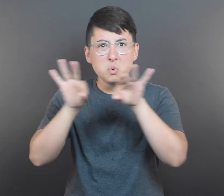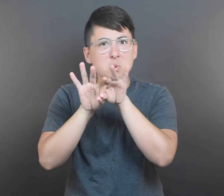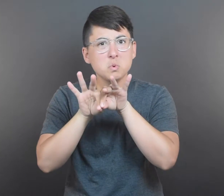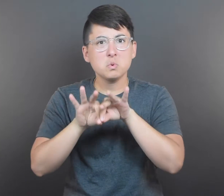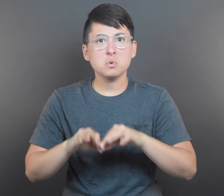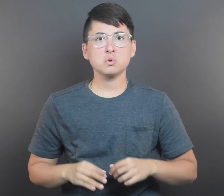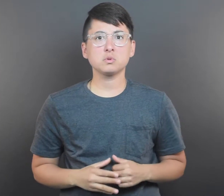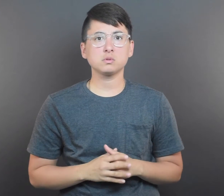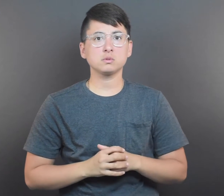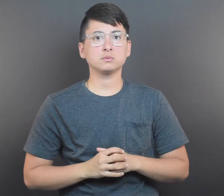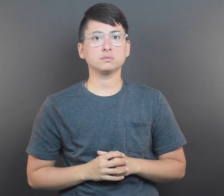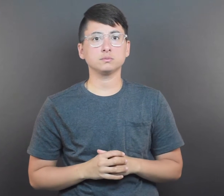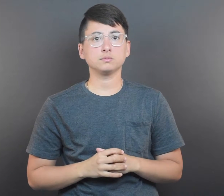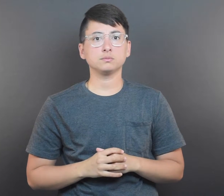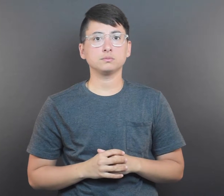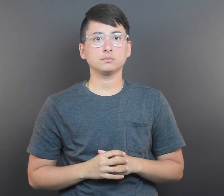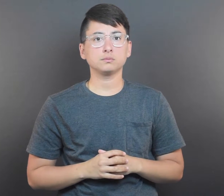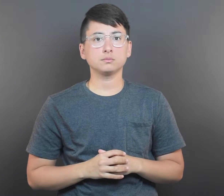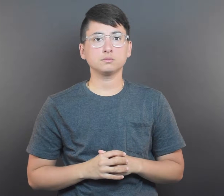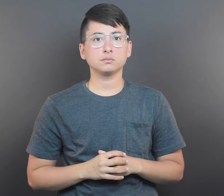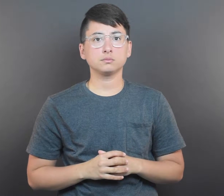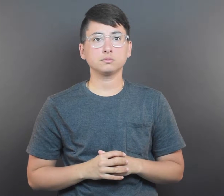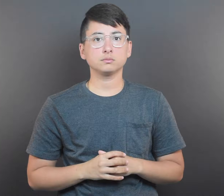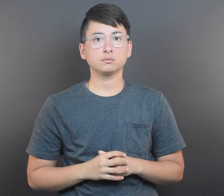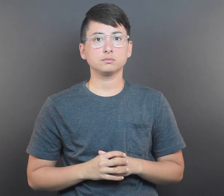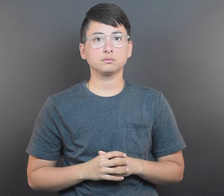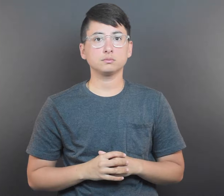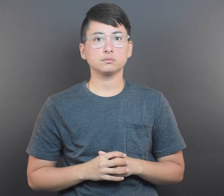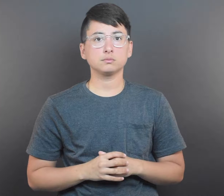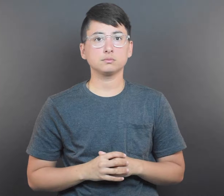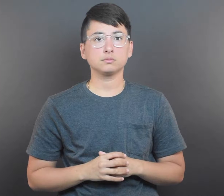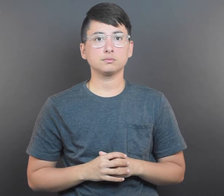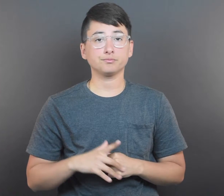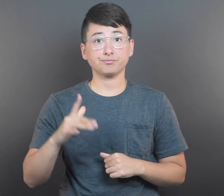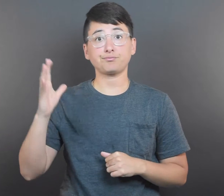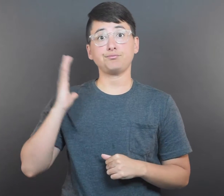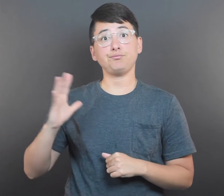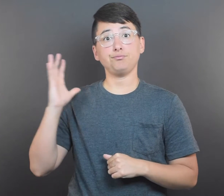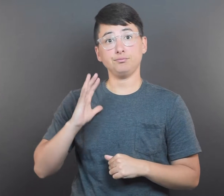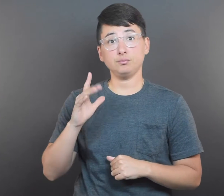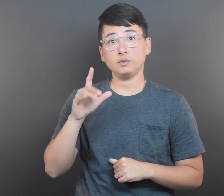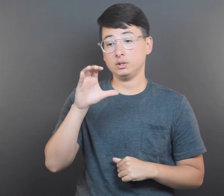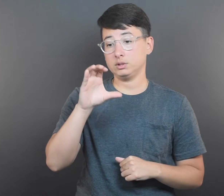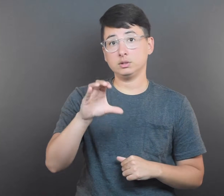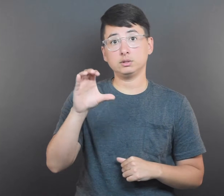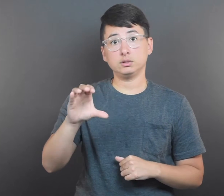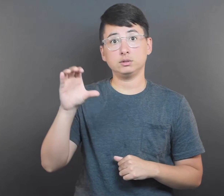in accessing social services and connecting with local public health," confirmed Galaydh.